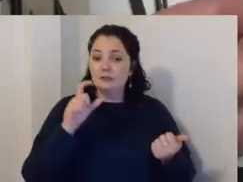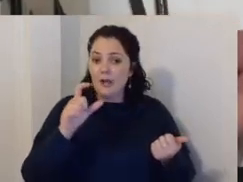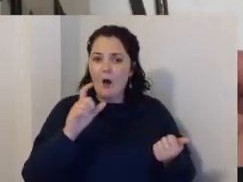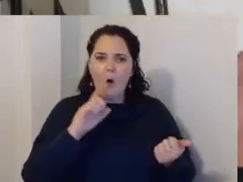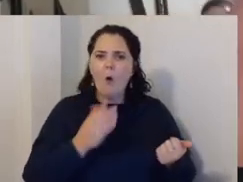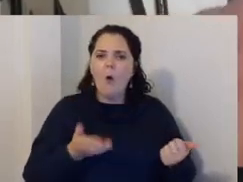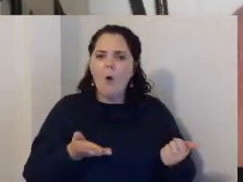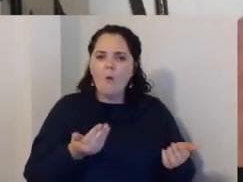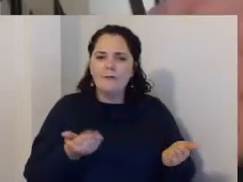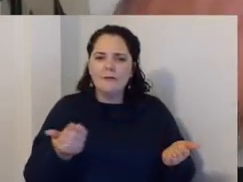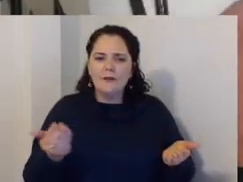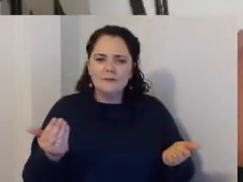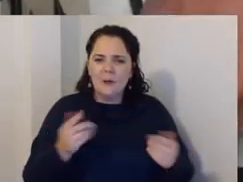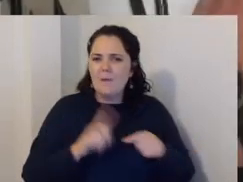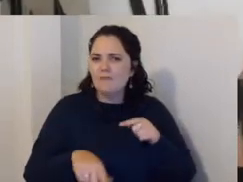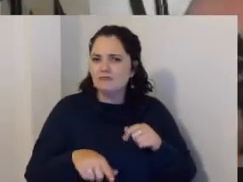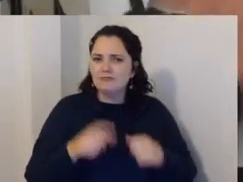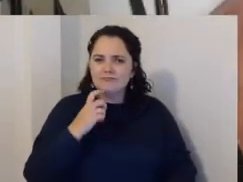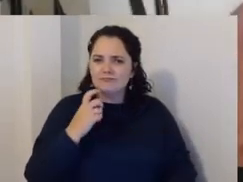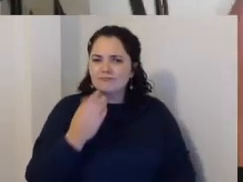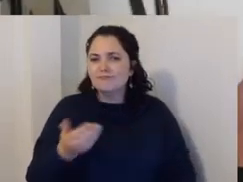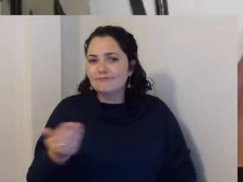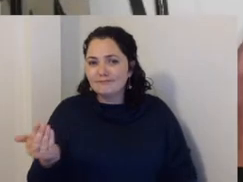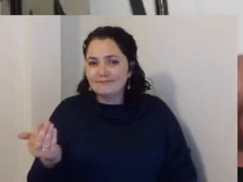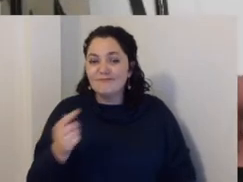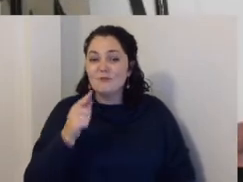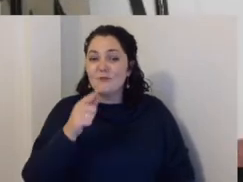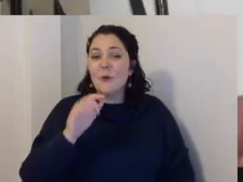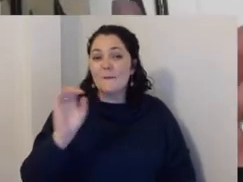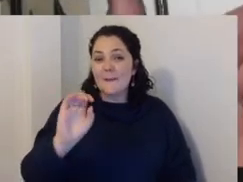the paper especially because you've just rubbed over it with that powder which will enable you to